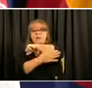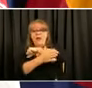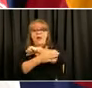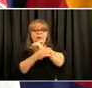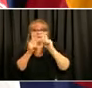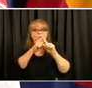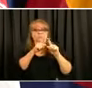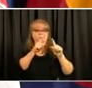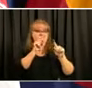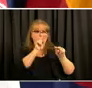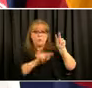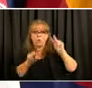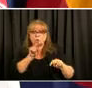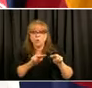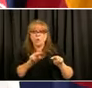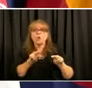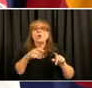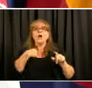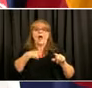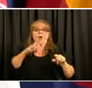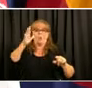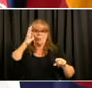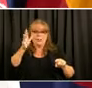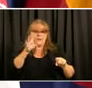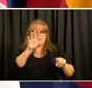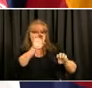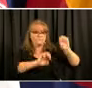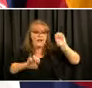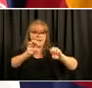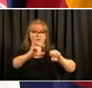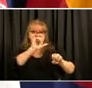weeks and so there could be some movement of counties after that two-week period of time